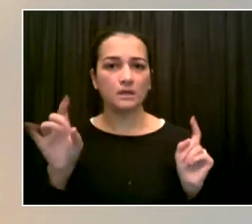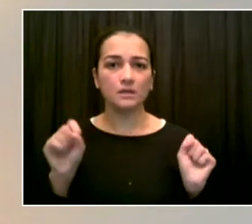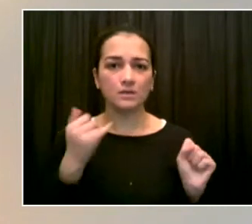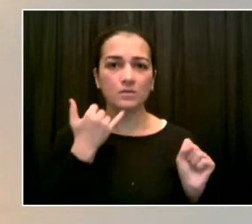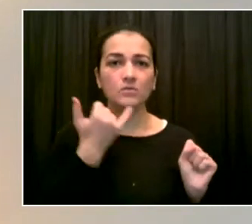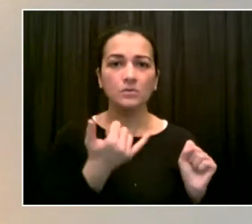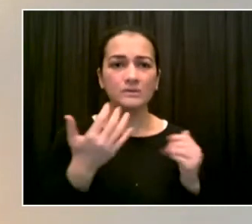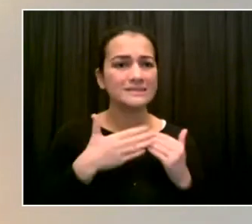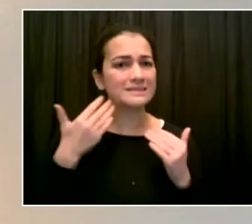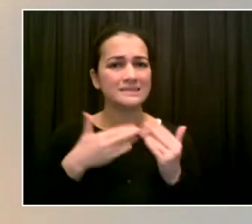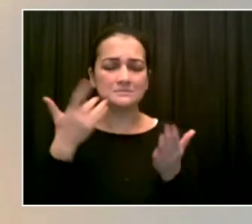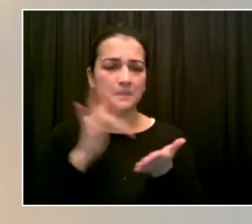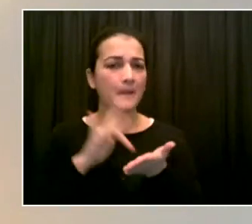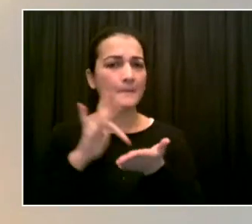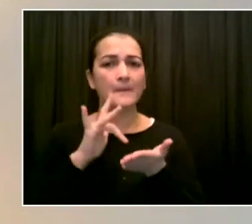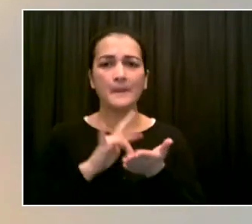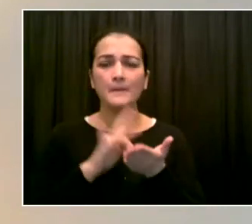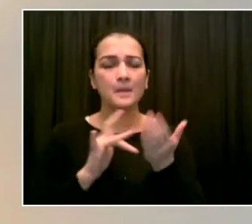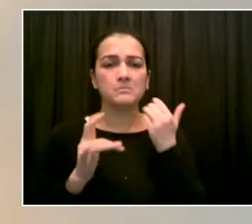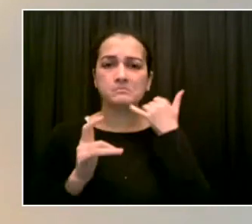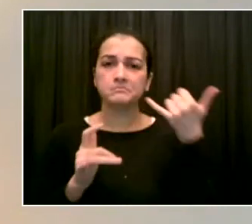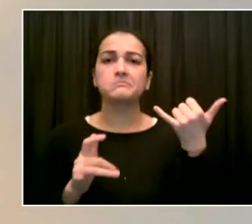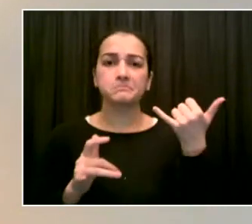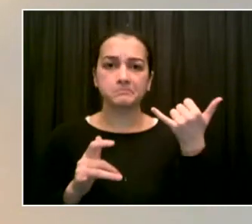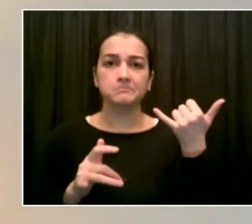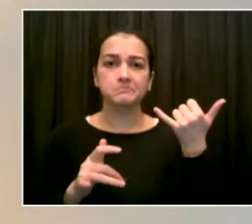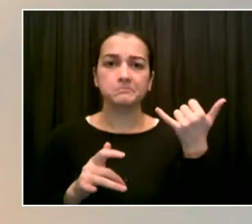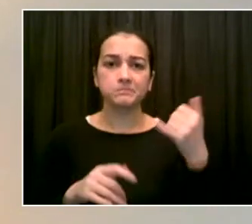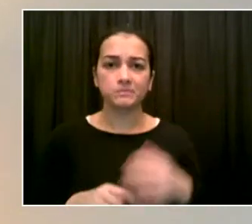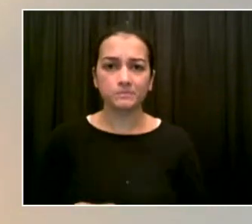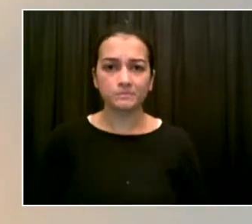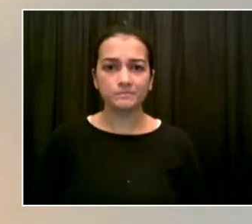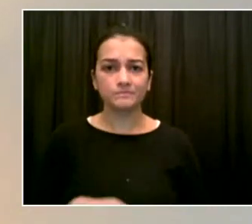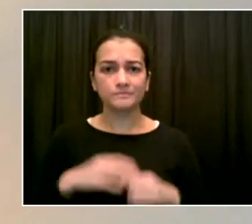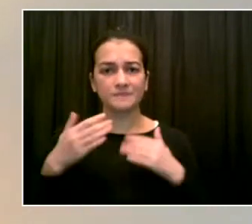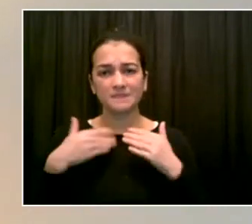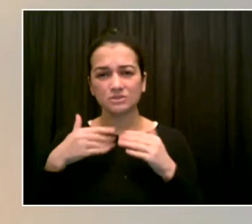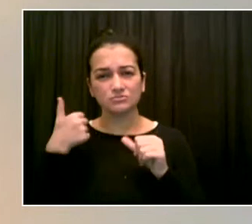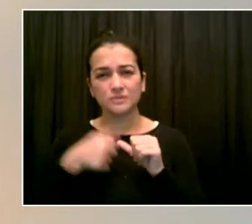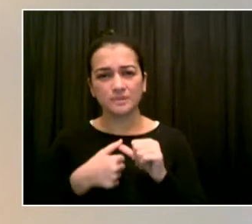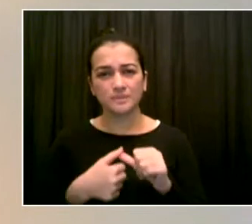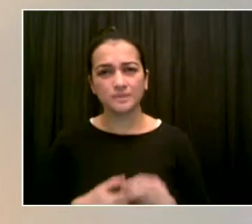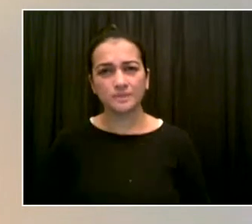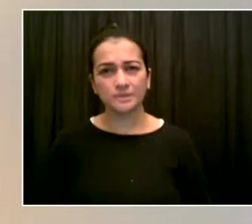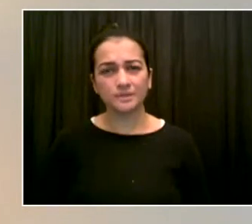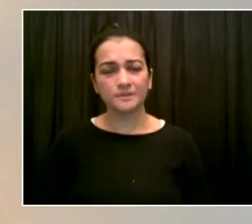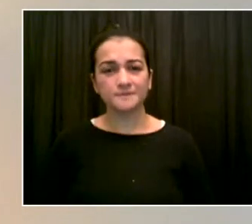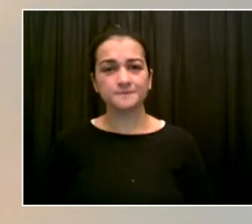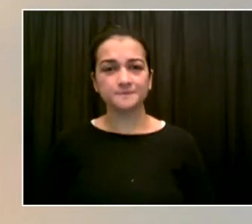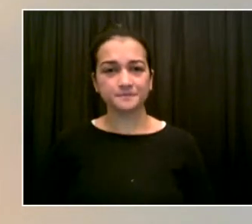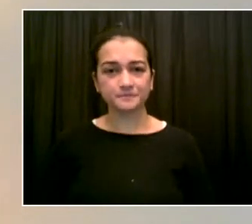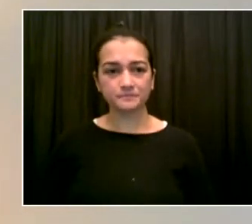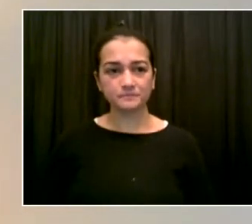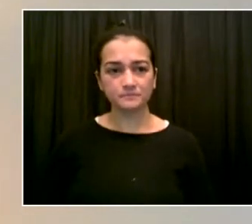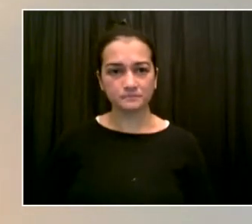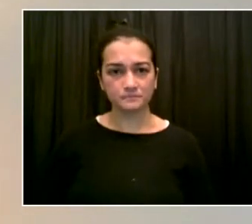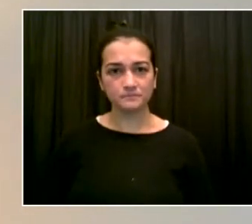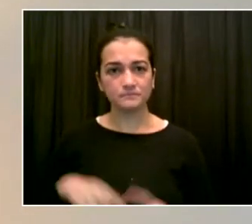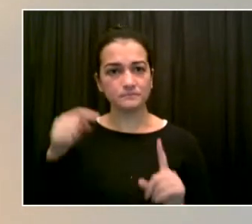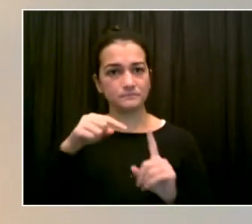FEEL LIKE THERE IS A REASON TO MOVE ON. THE THREE DIGIT NUMBER IS EASY TO REMEMBER AND EASIER FOR PEOPLE WITH